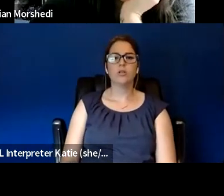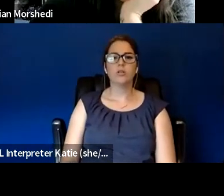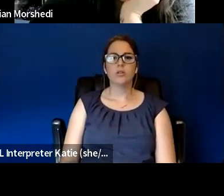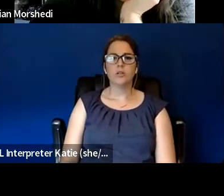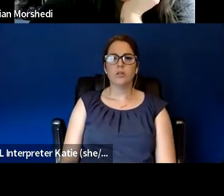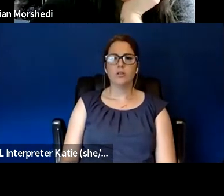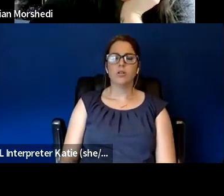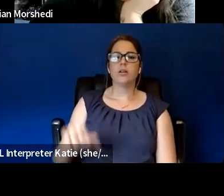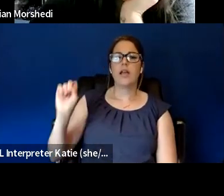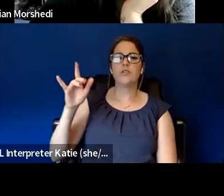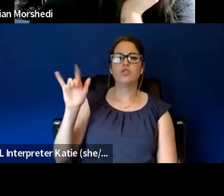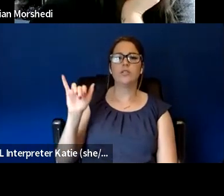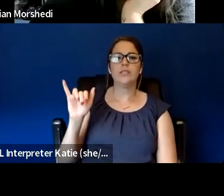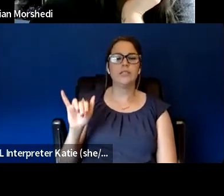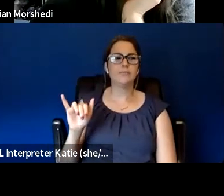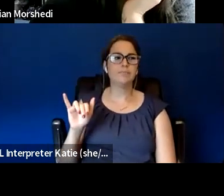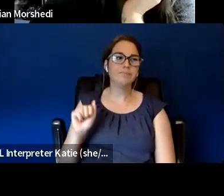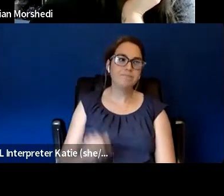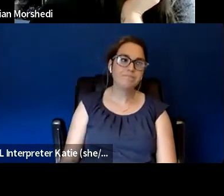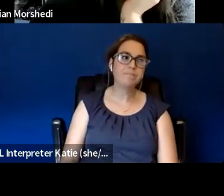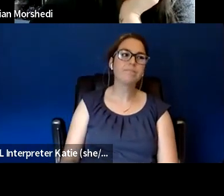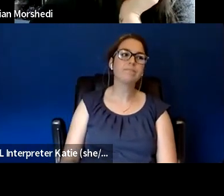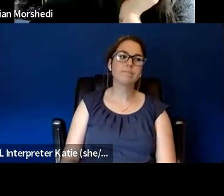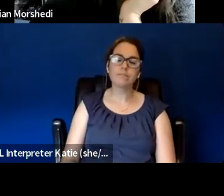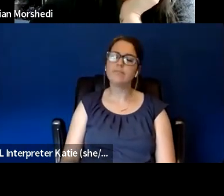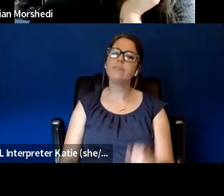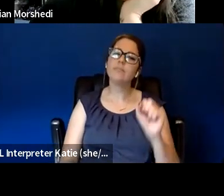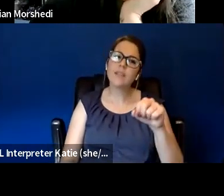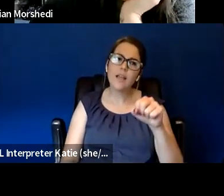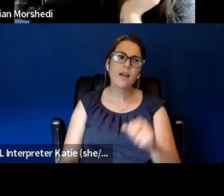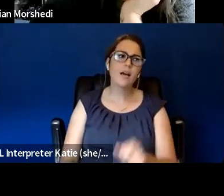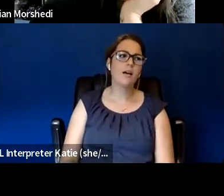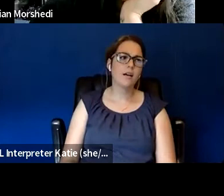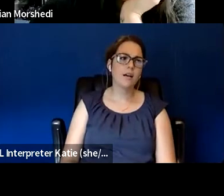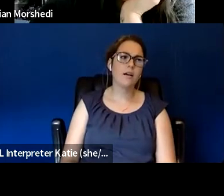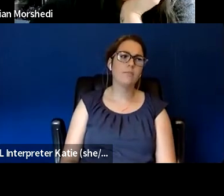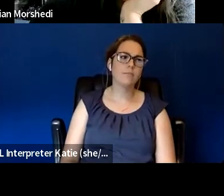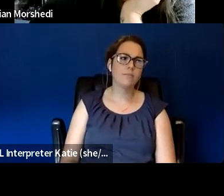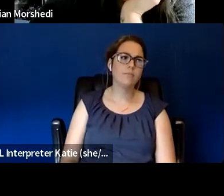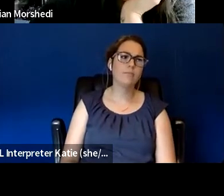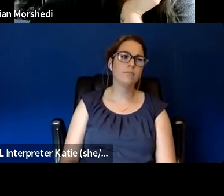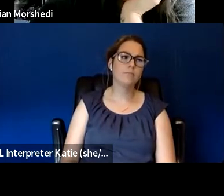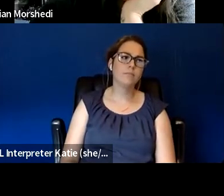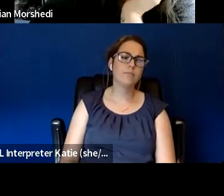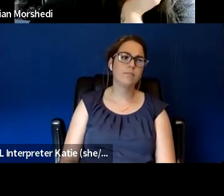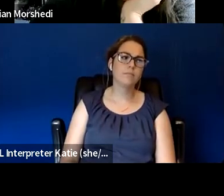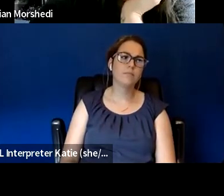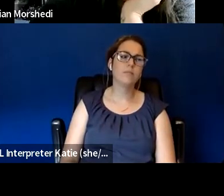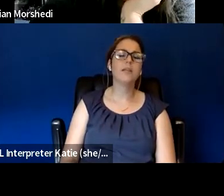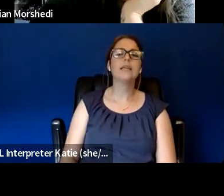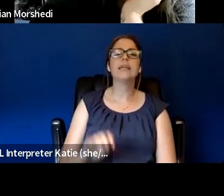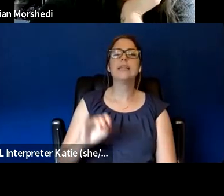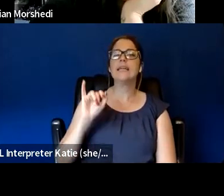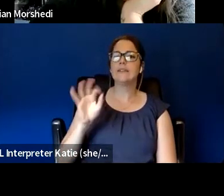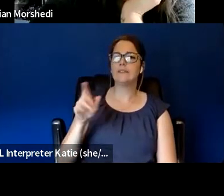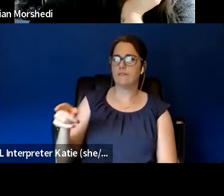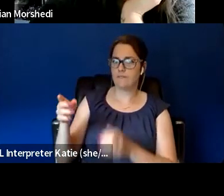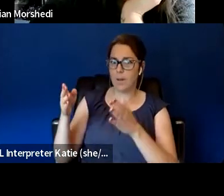Yeah, so when we're providing care to folks that are experiencing unsheltered homelessness,